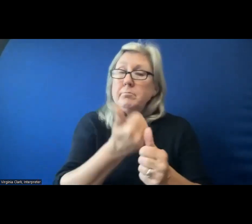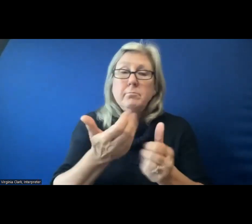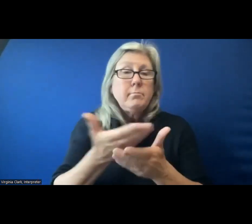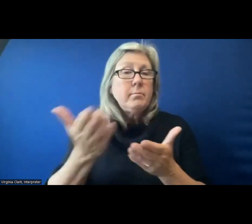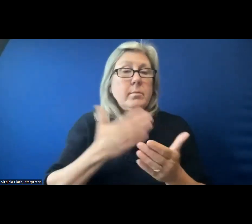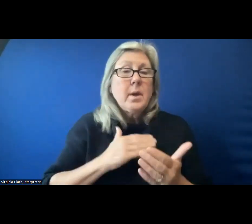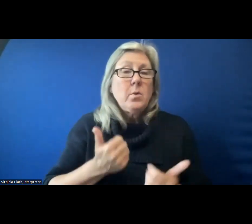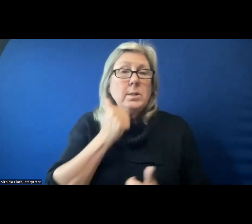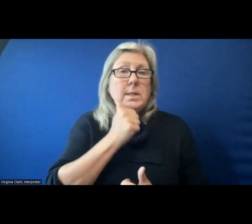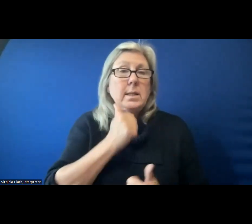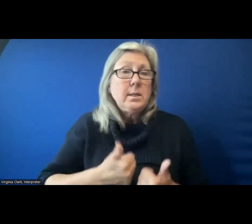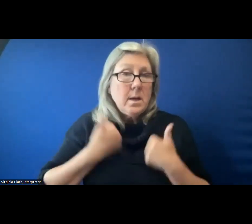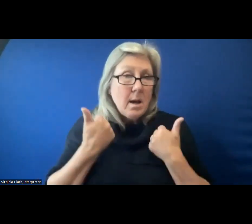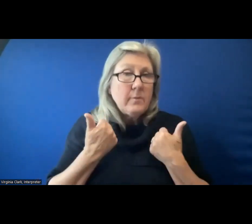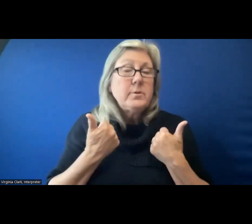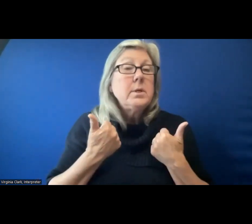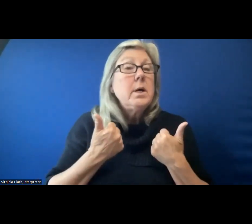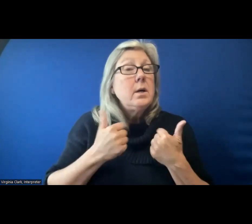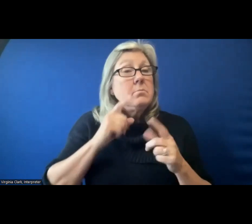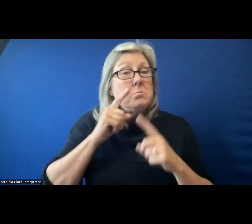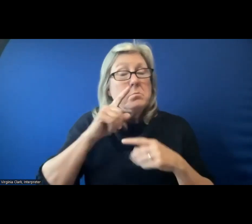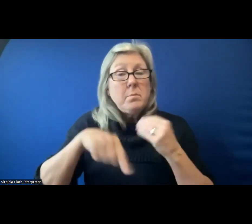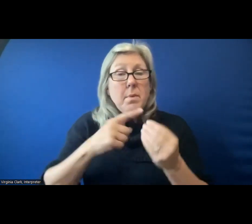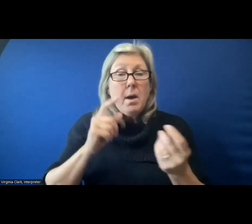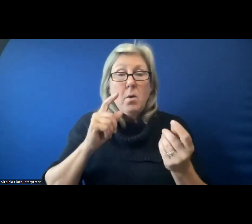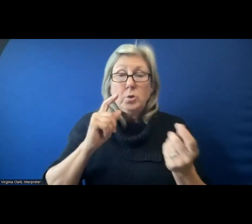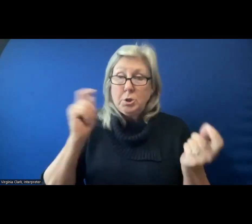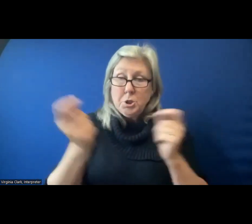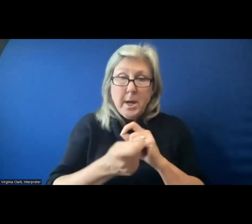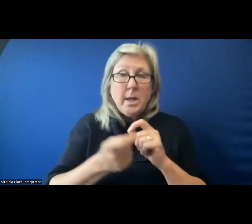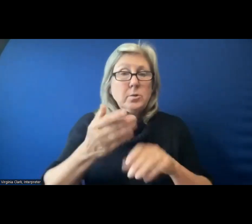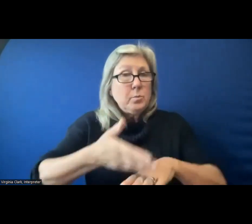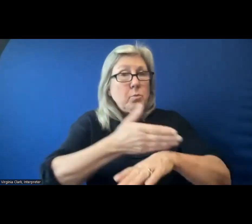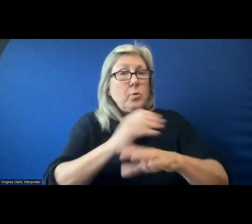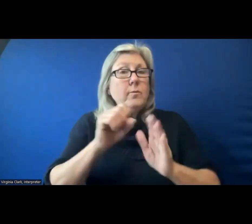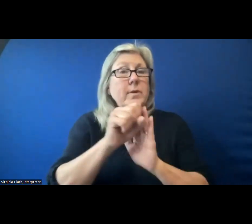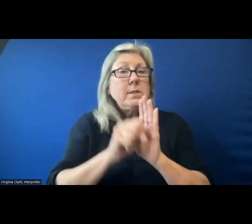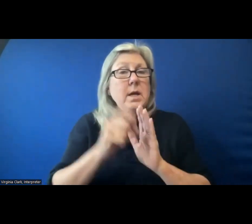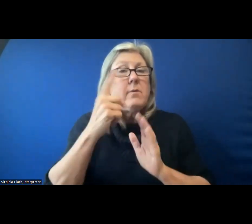the implementation of change to make the state better for each and every single Vermonter.